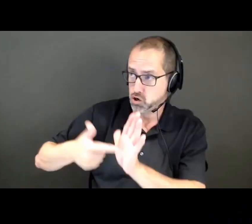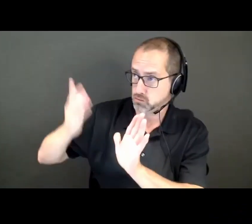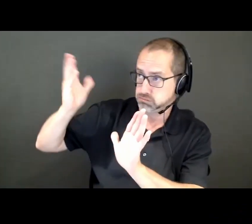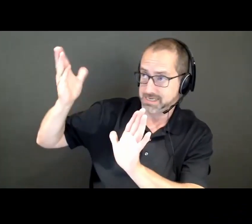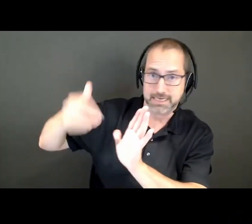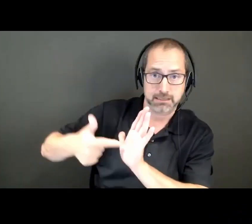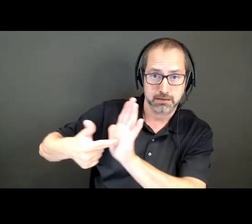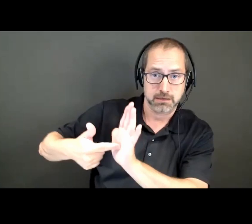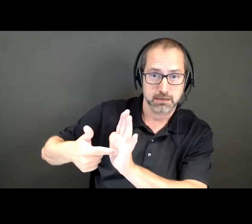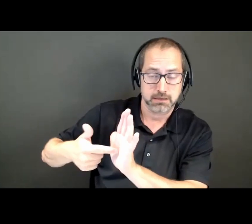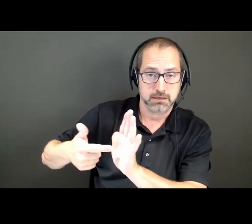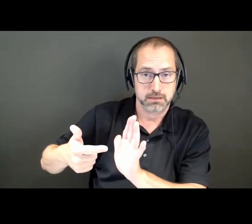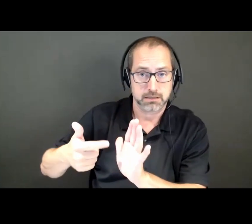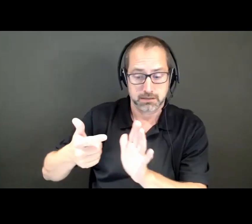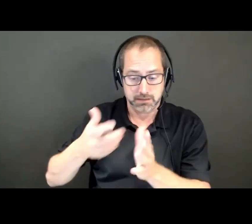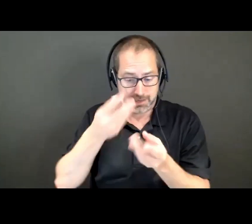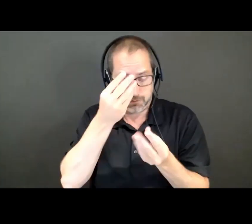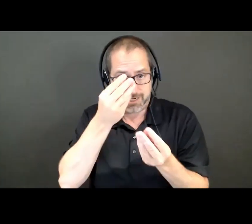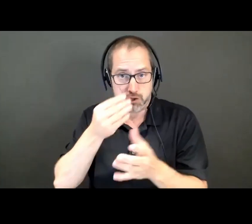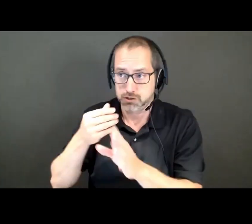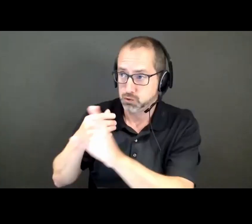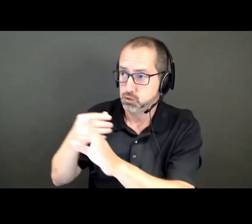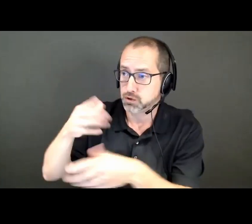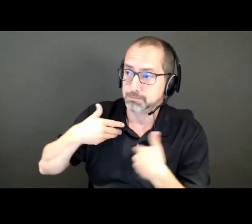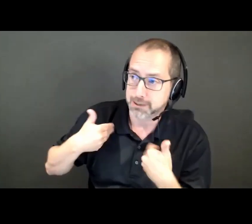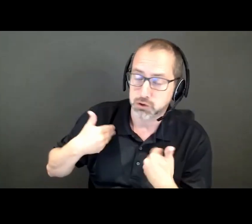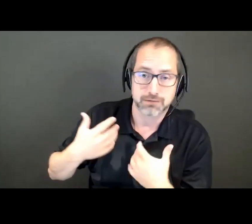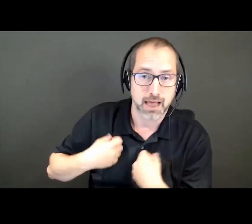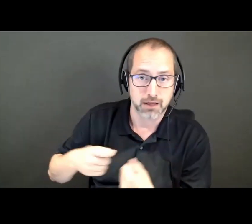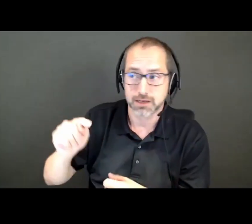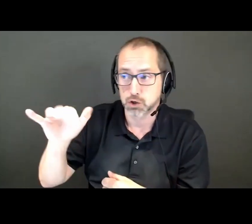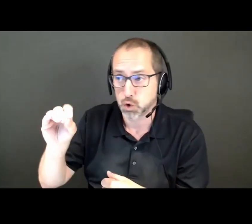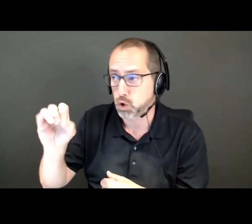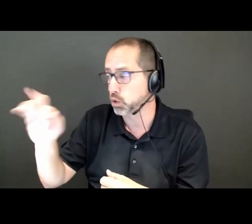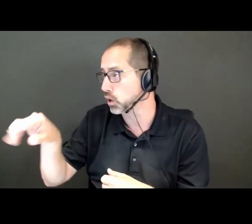the Ministry of Health of Togo or any other country, those with lived experience coming